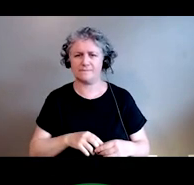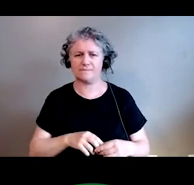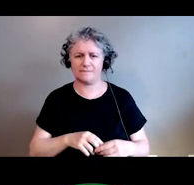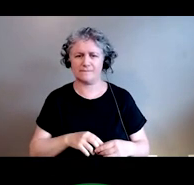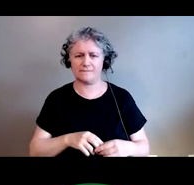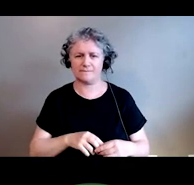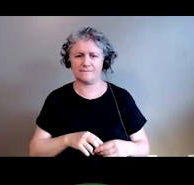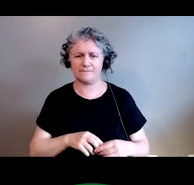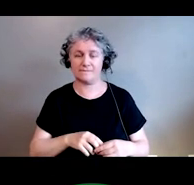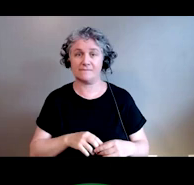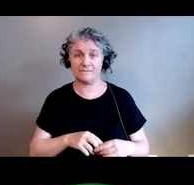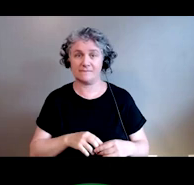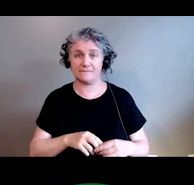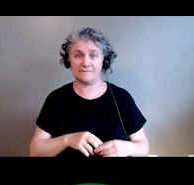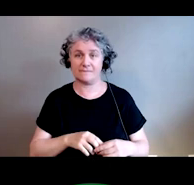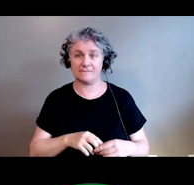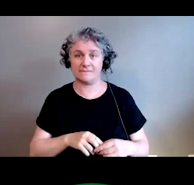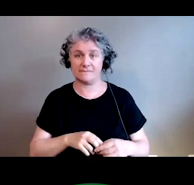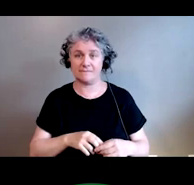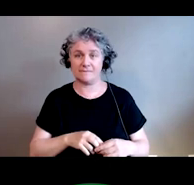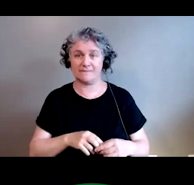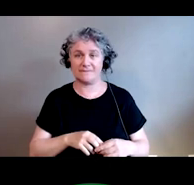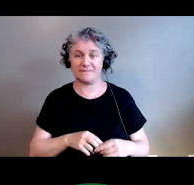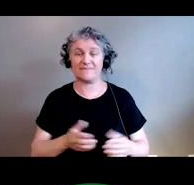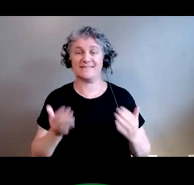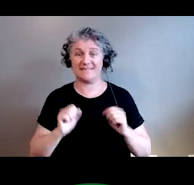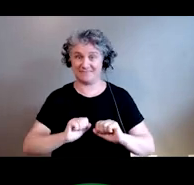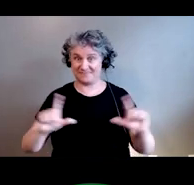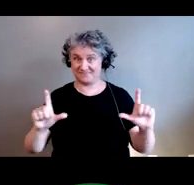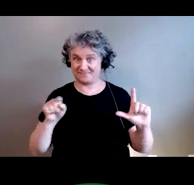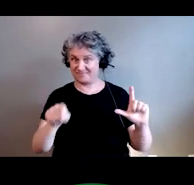The next slide here as I kind of look on to highlight the barriers. Is there an individual